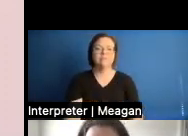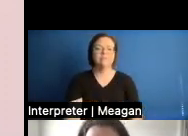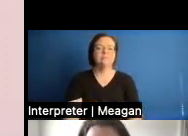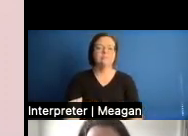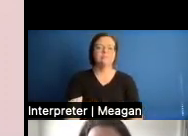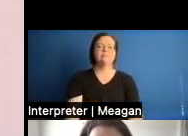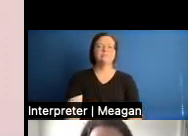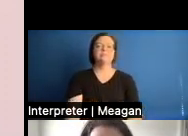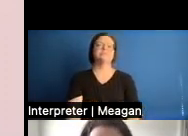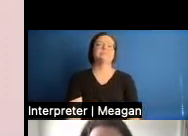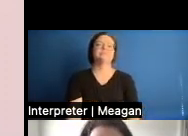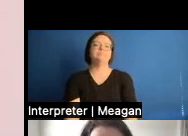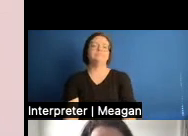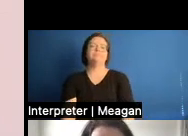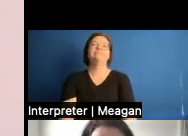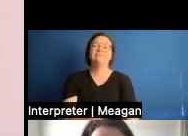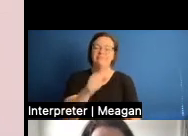Much love to the, to the new compounds.